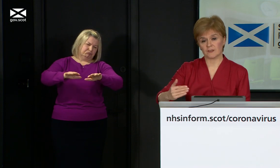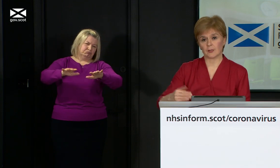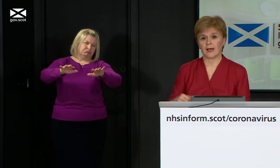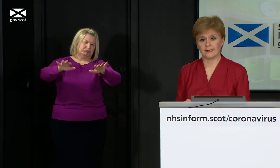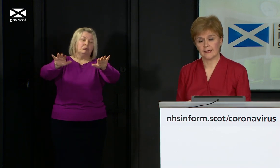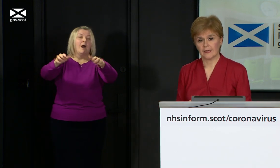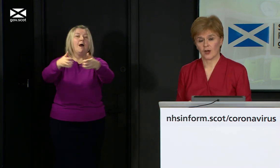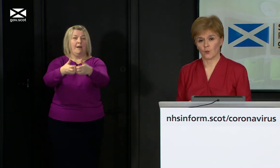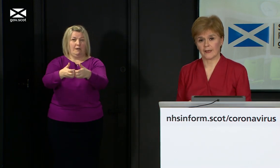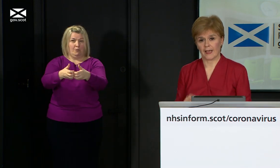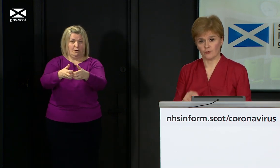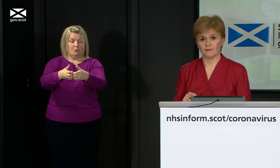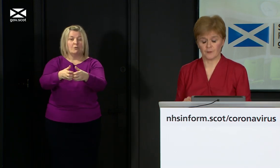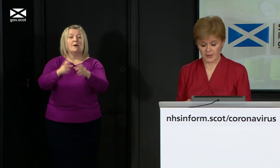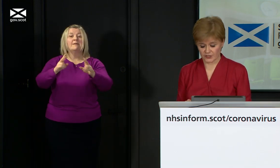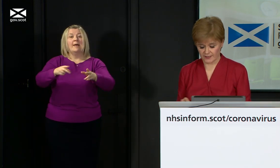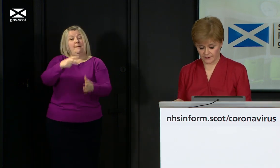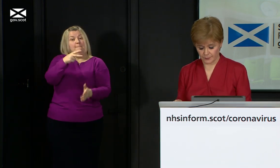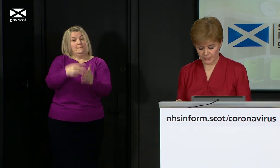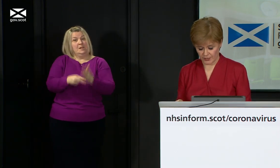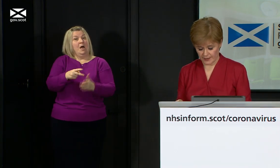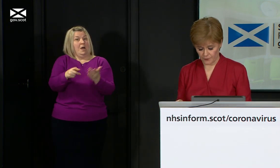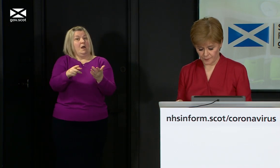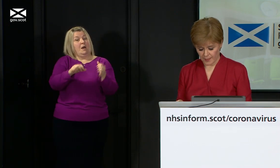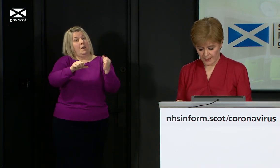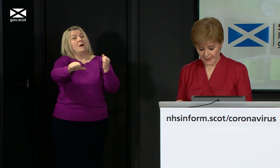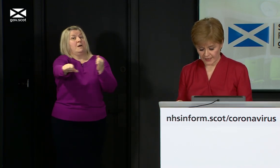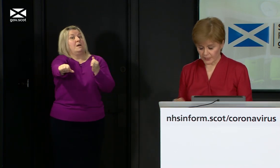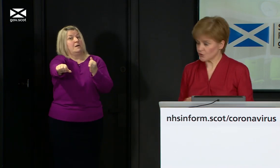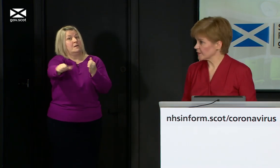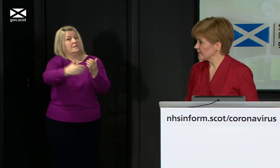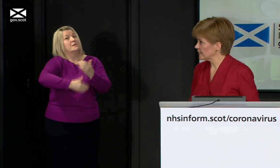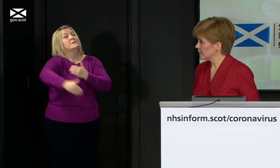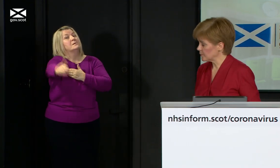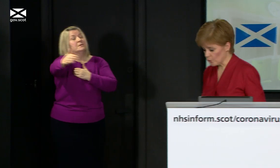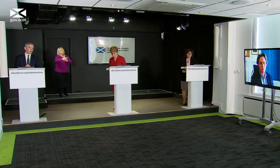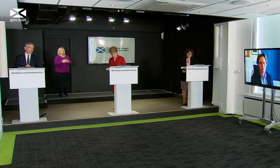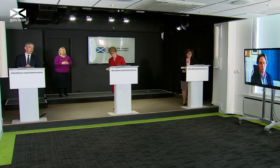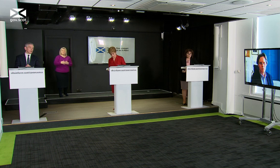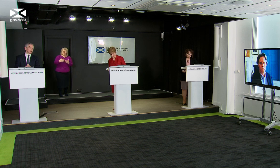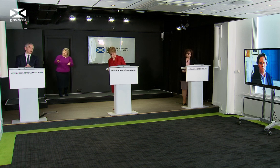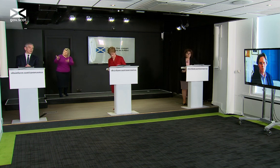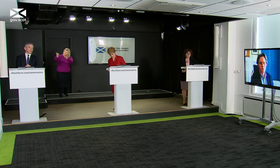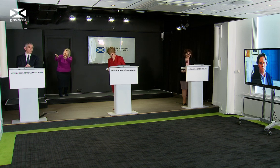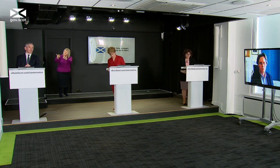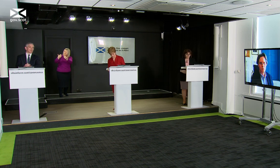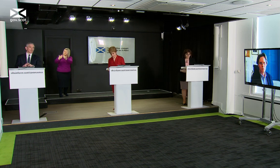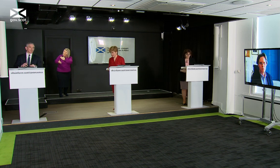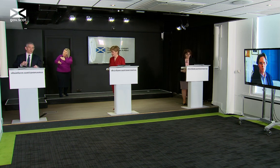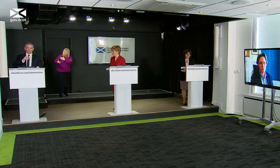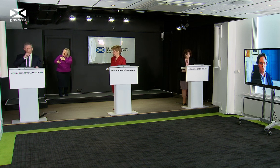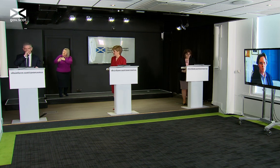to plan out way out of the measures that are in place right now. Gregor, do you want to say a bit more about the modelling work that is being done?